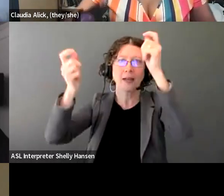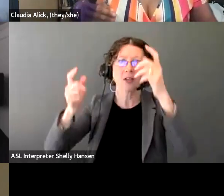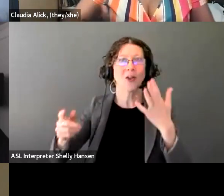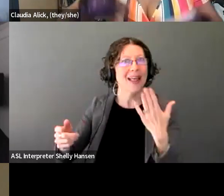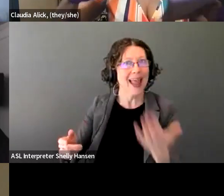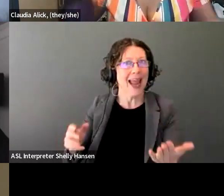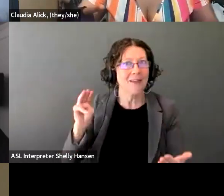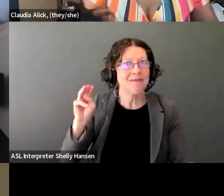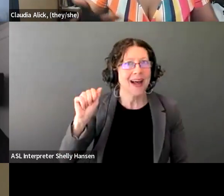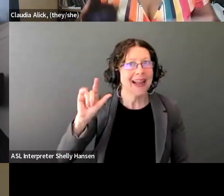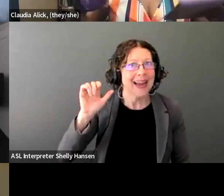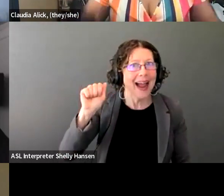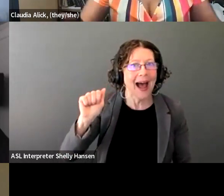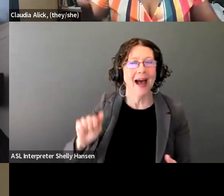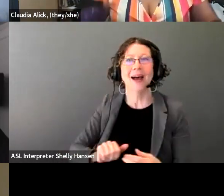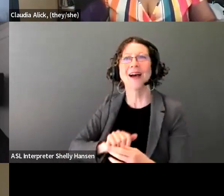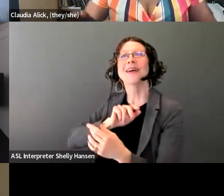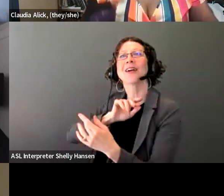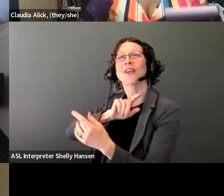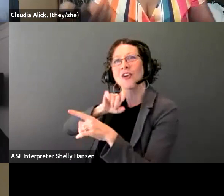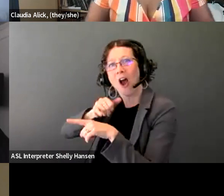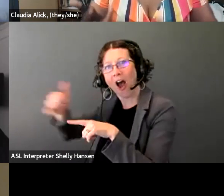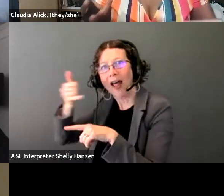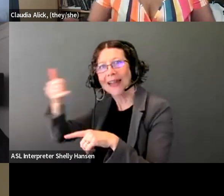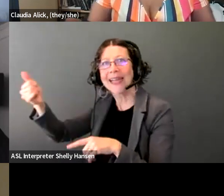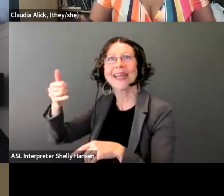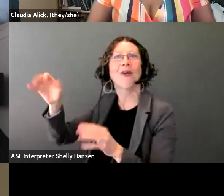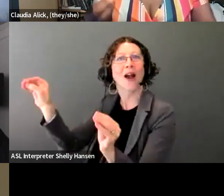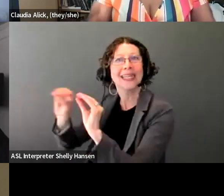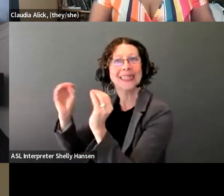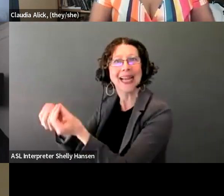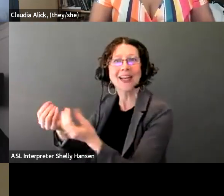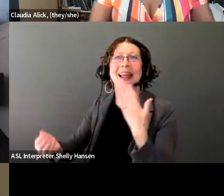Thank you, King, for naming organizations that you have worked with and had positive exchange with.